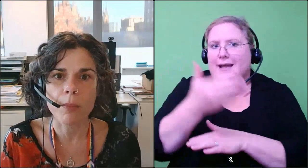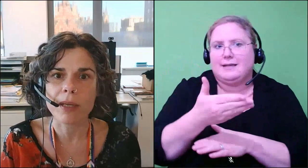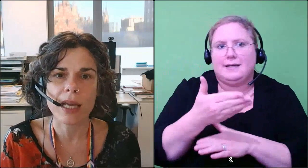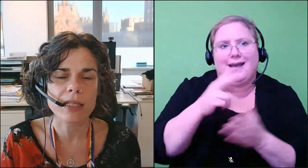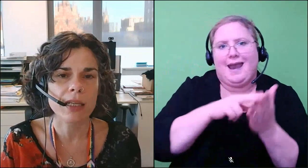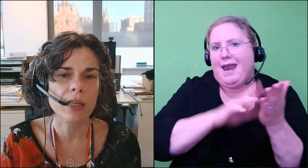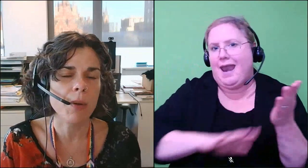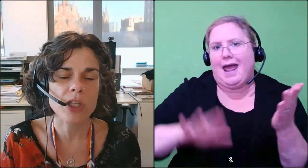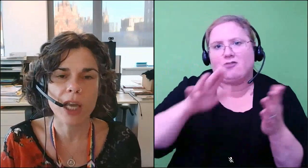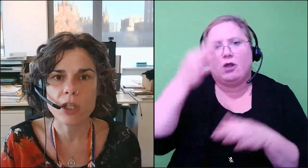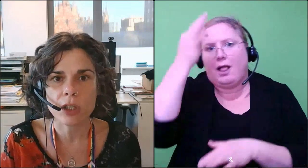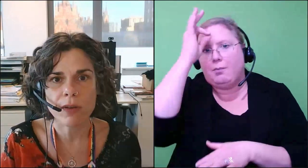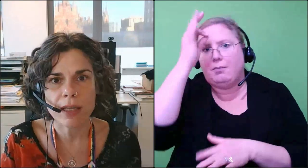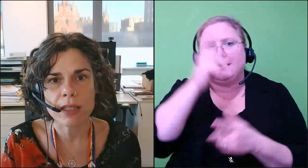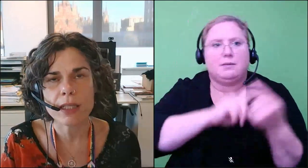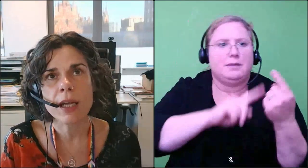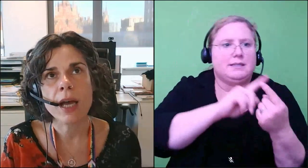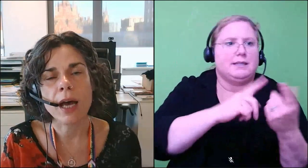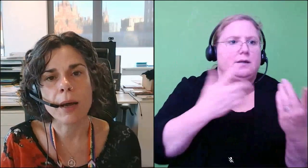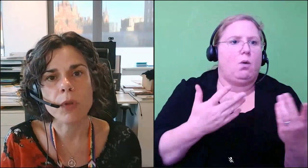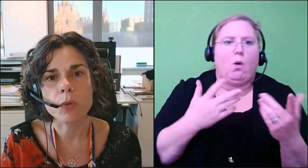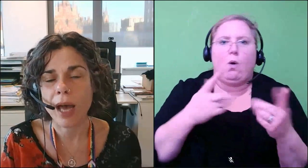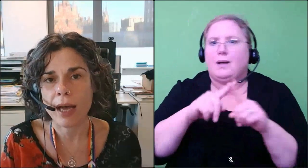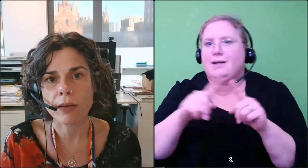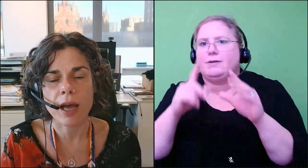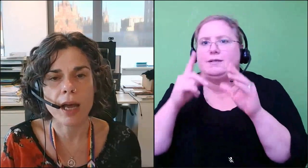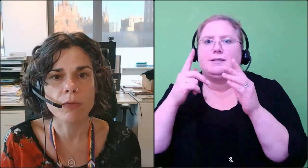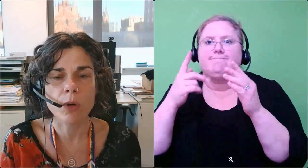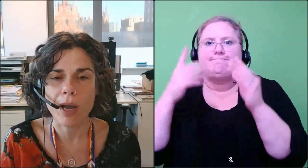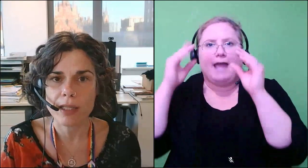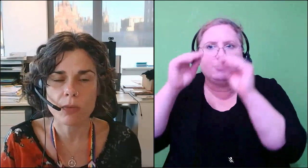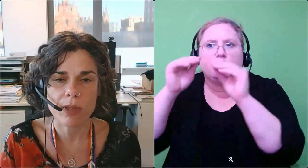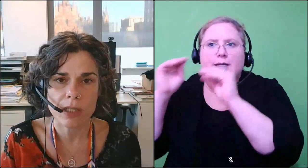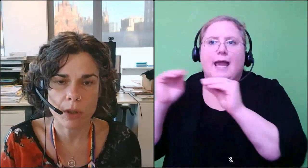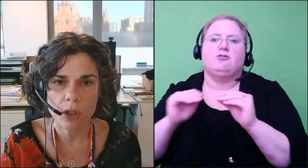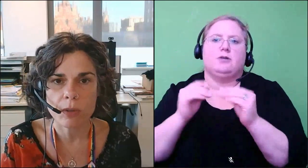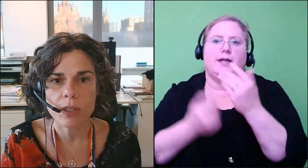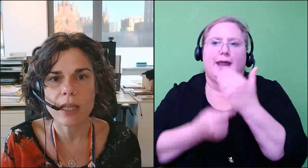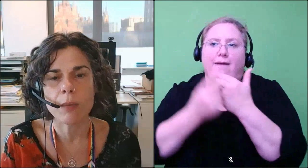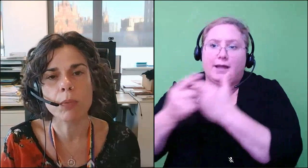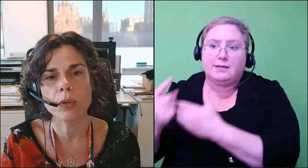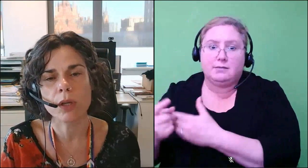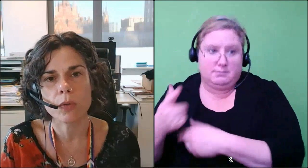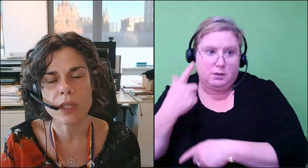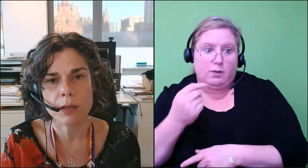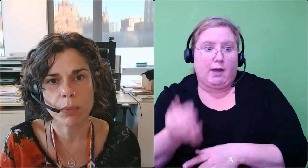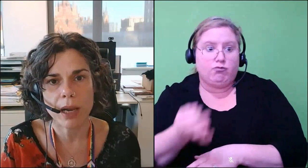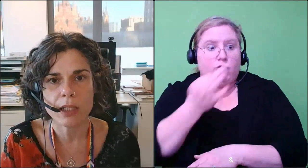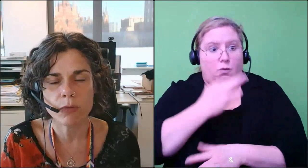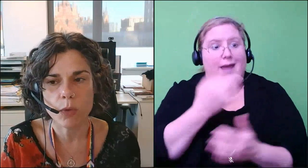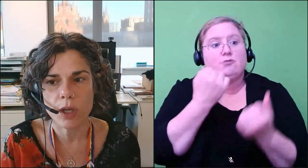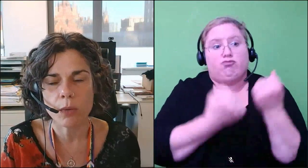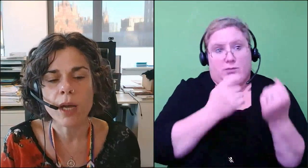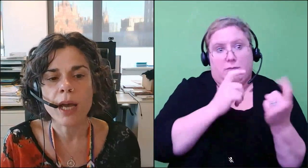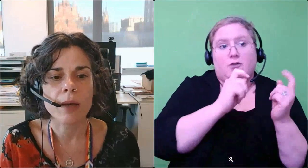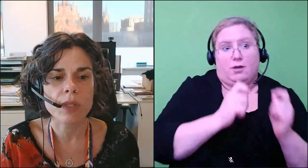attending, you know, education events, you can request reasonable adjustments and we put those in place for you.